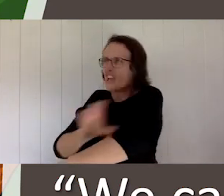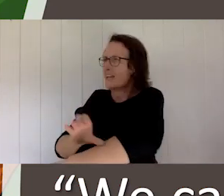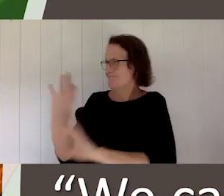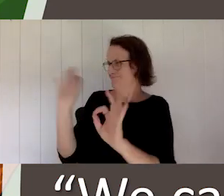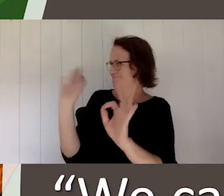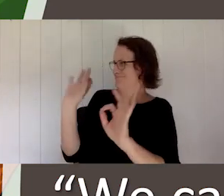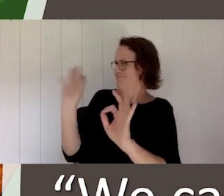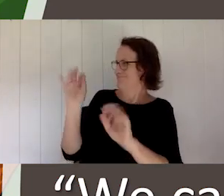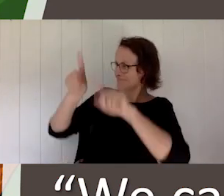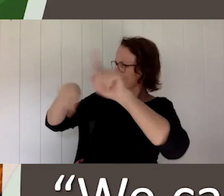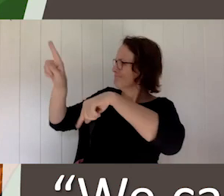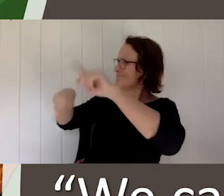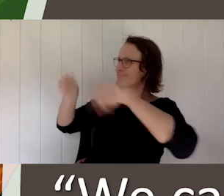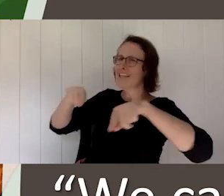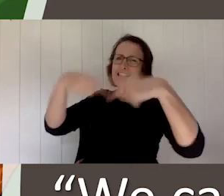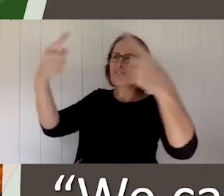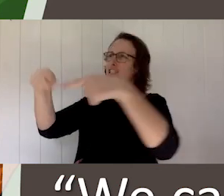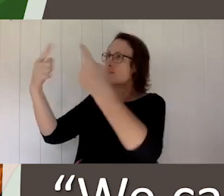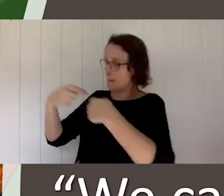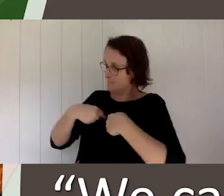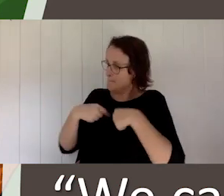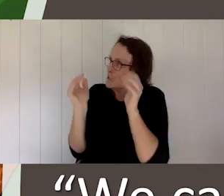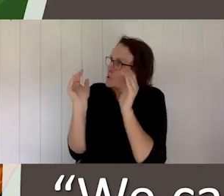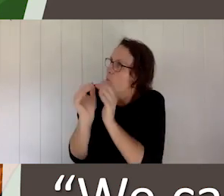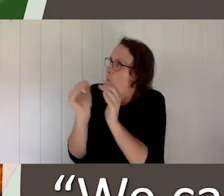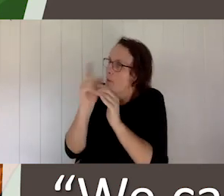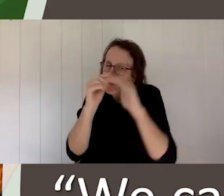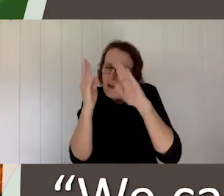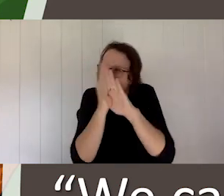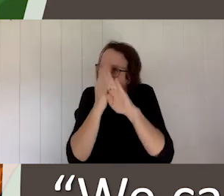way. You see, I'm small and I can high in this small hole in the